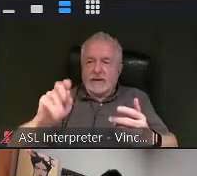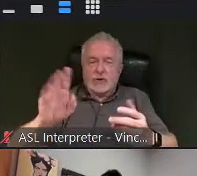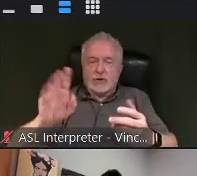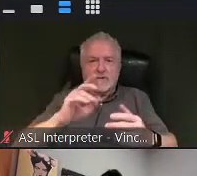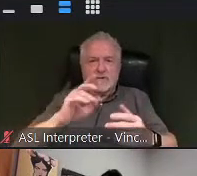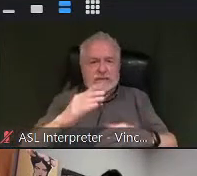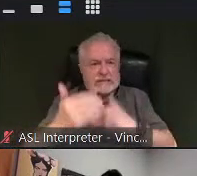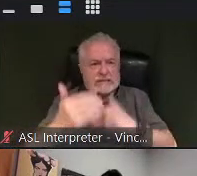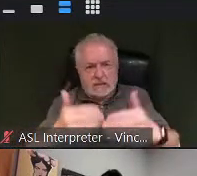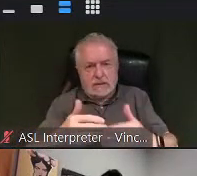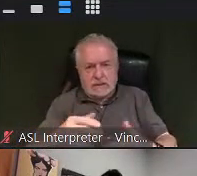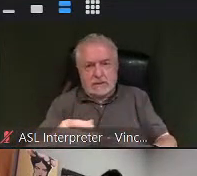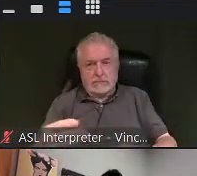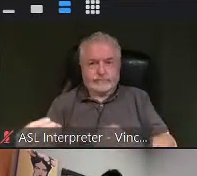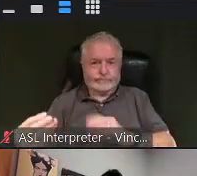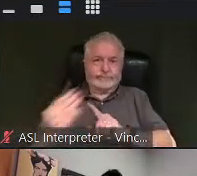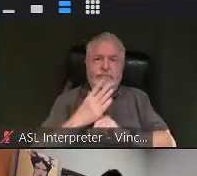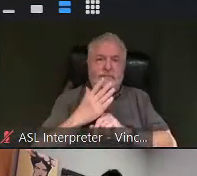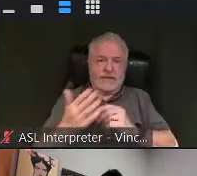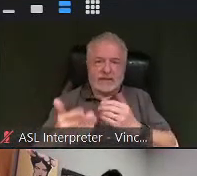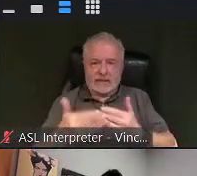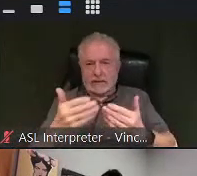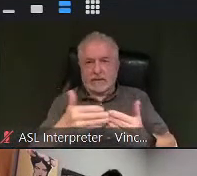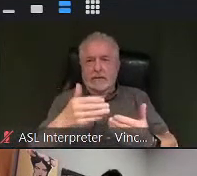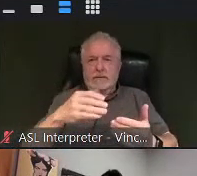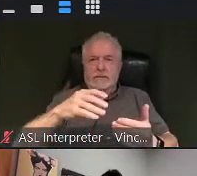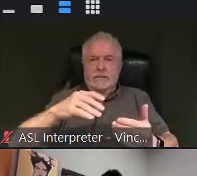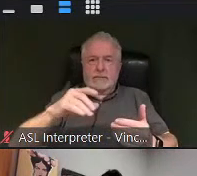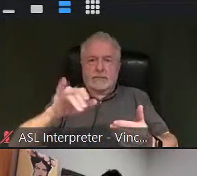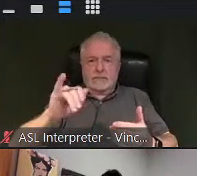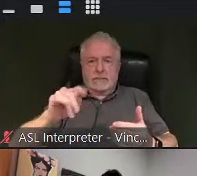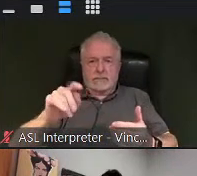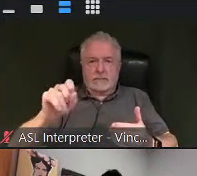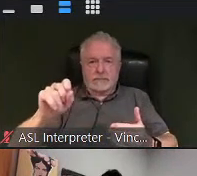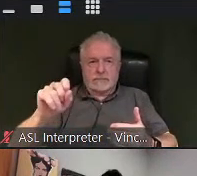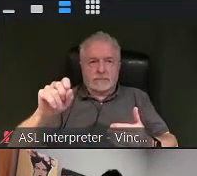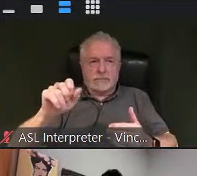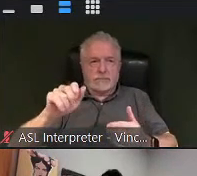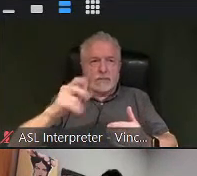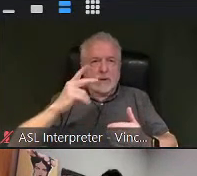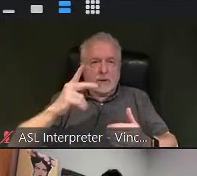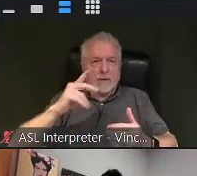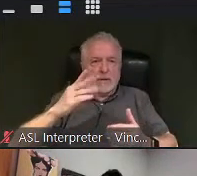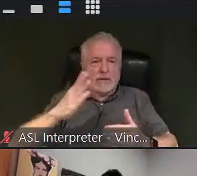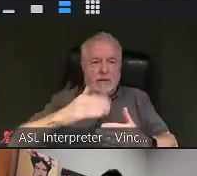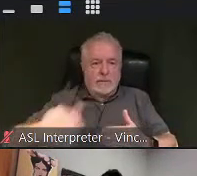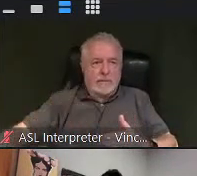and very contagious, is we're seeing some states in this